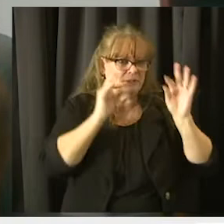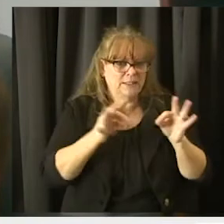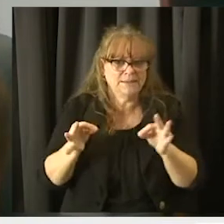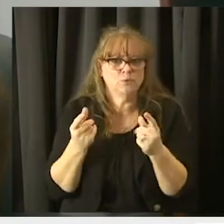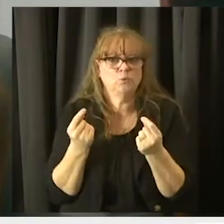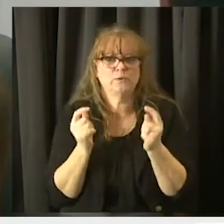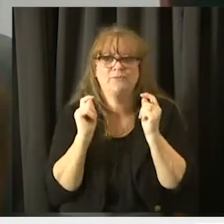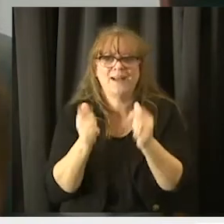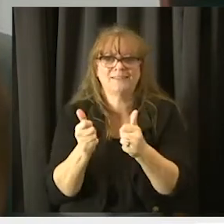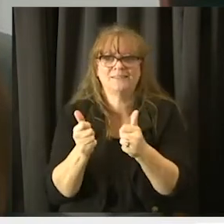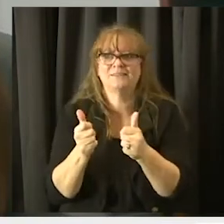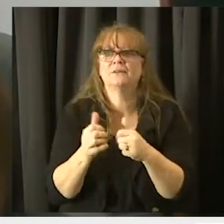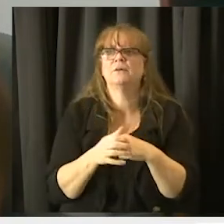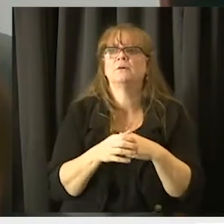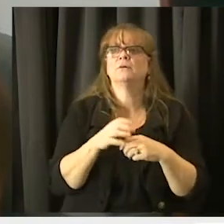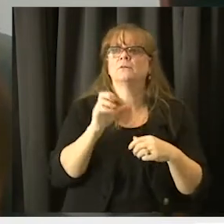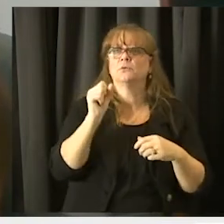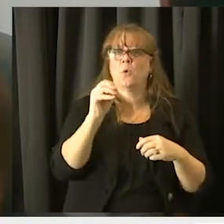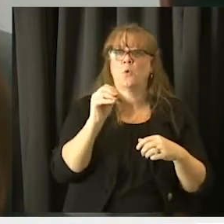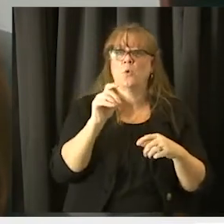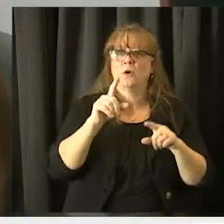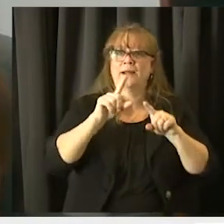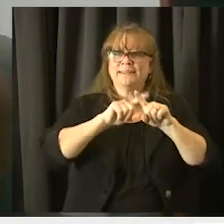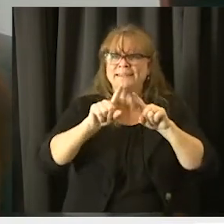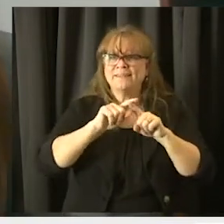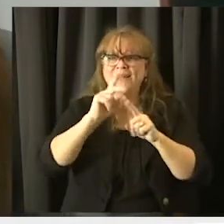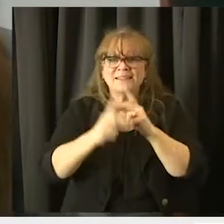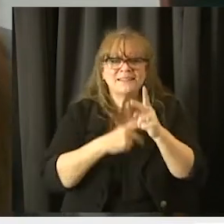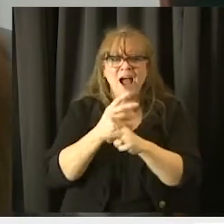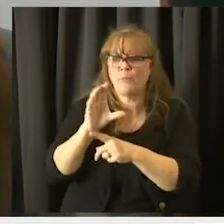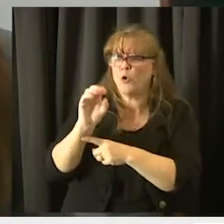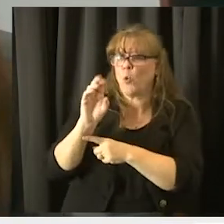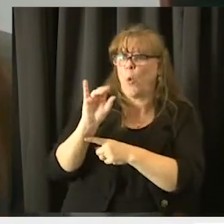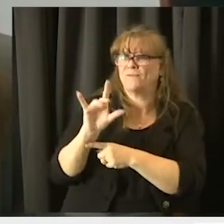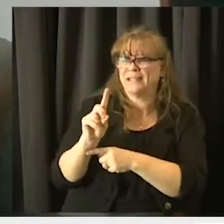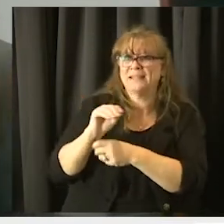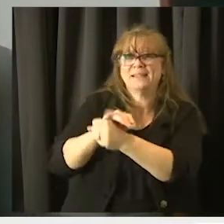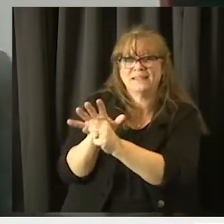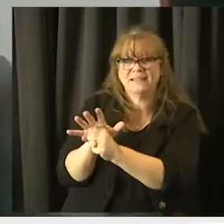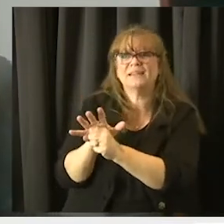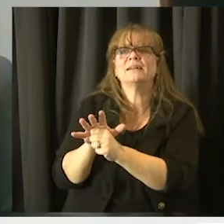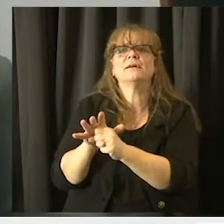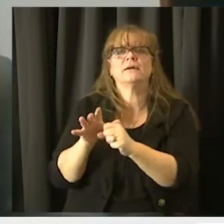used to control the spread of this virus and i'll pass it back to governor polis uh thank you dr